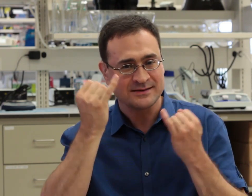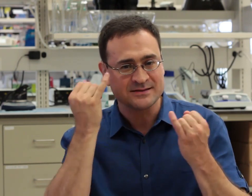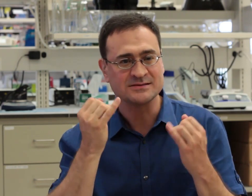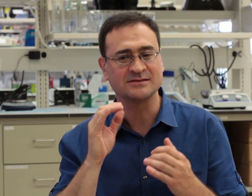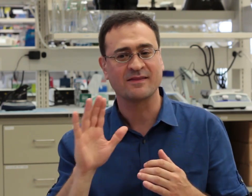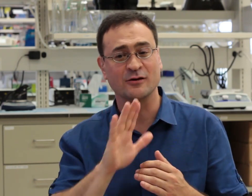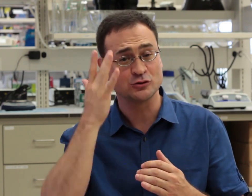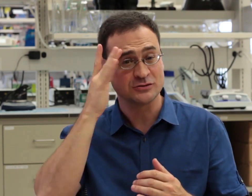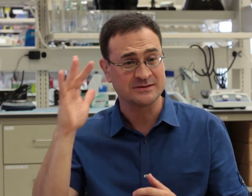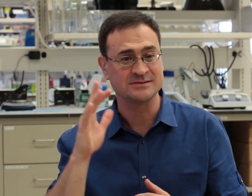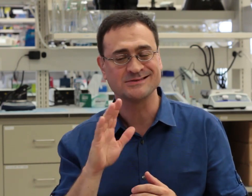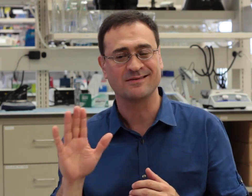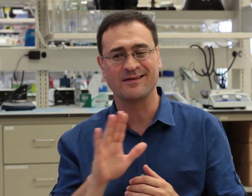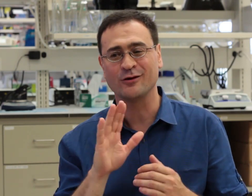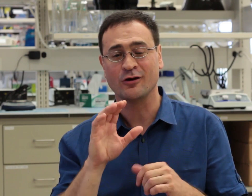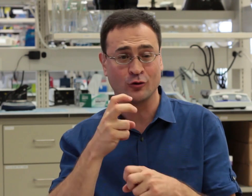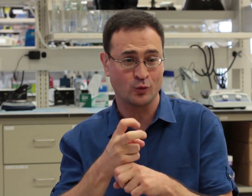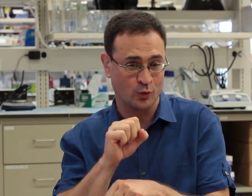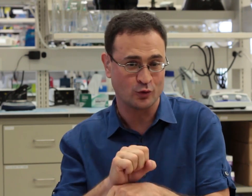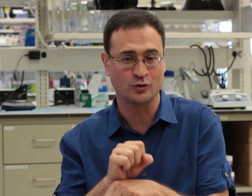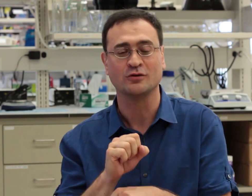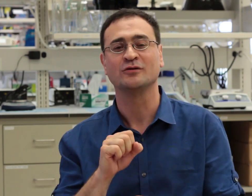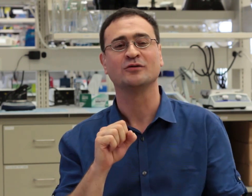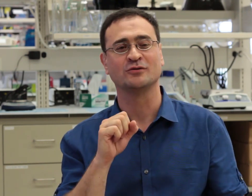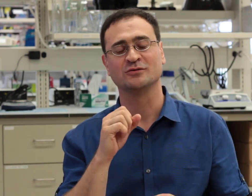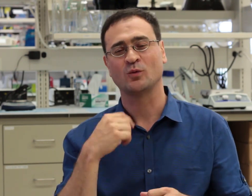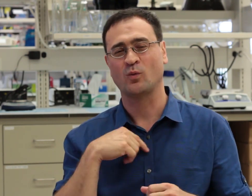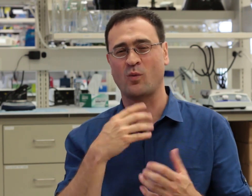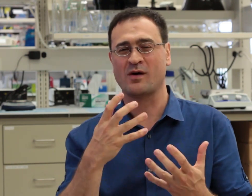So we're missing their ideas, and their intelligence and their hard work.